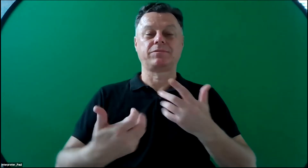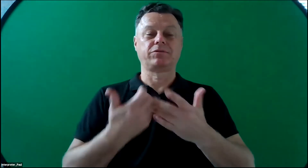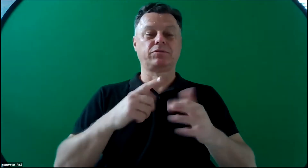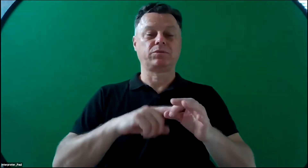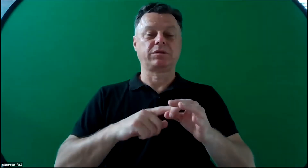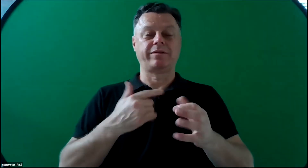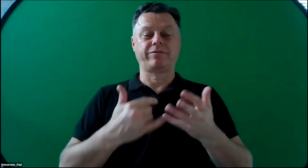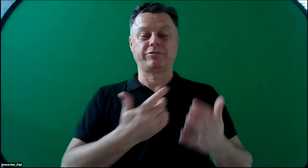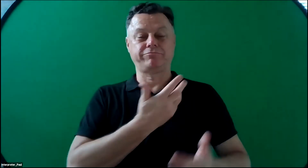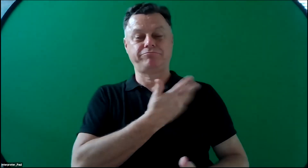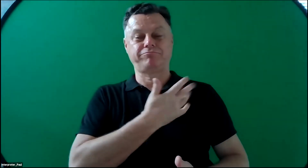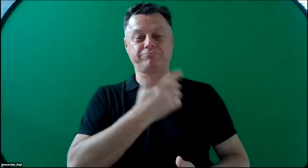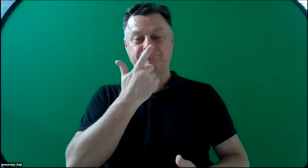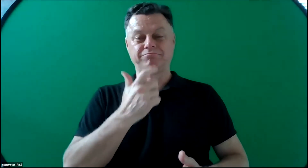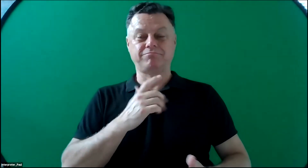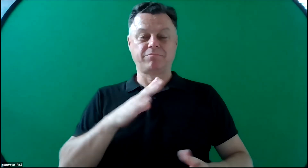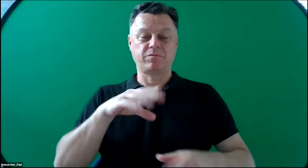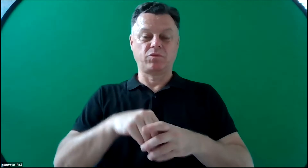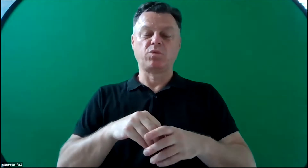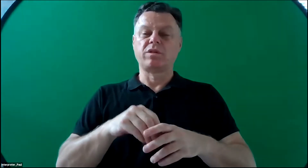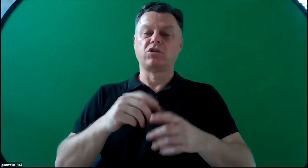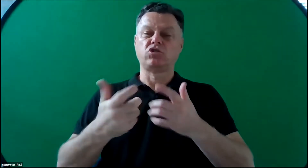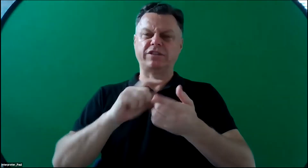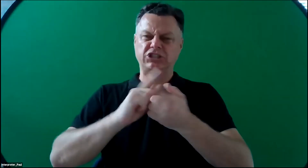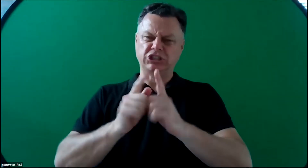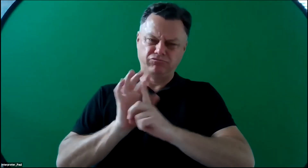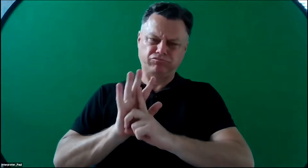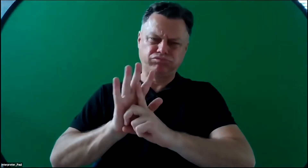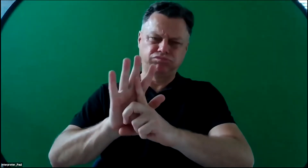to be able to drive some change through our Disability Action Plan.